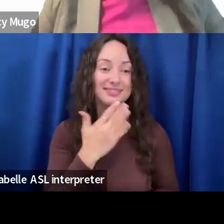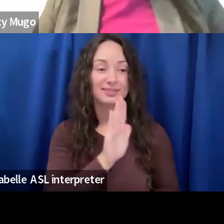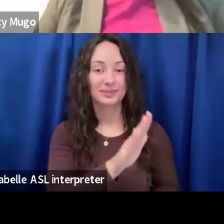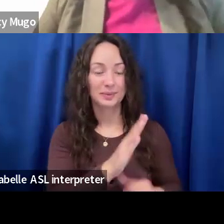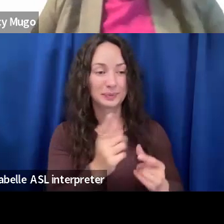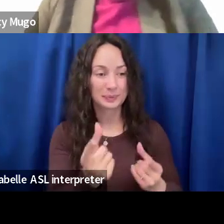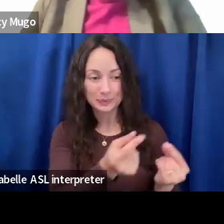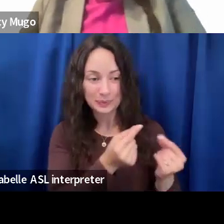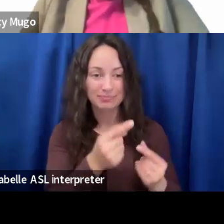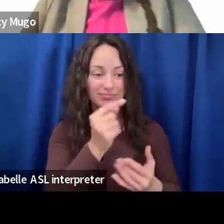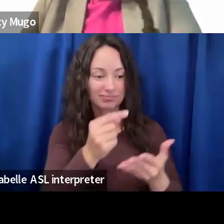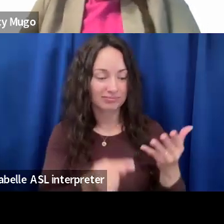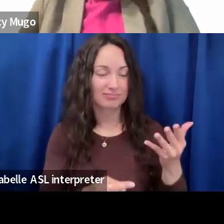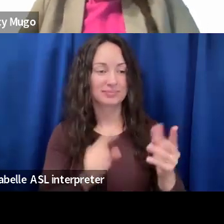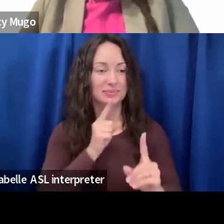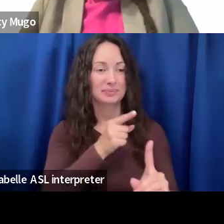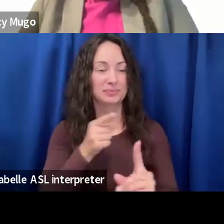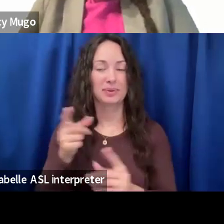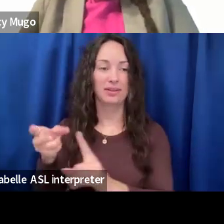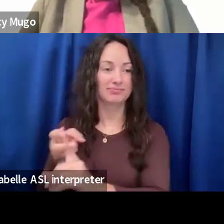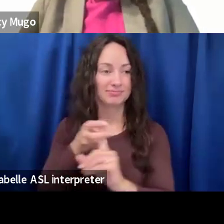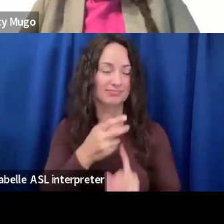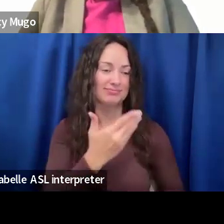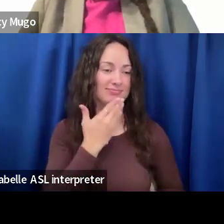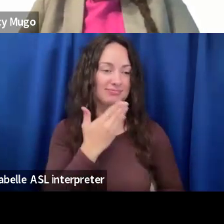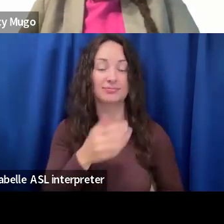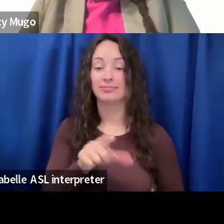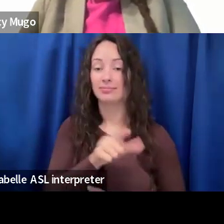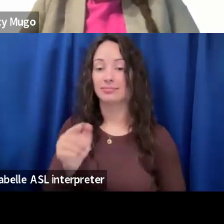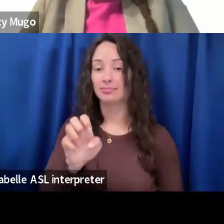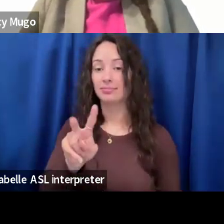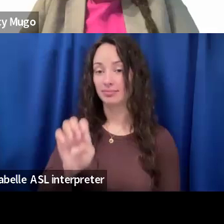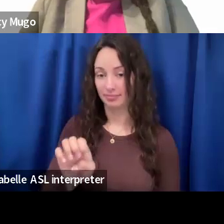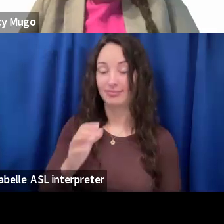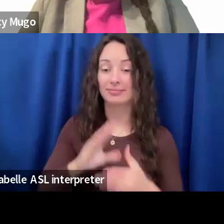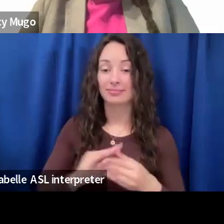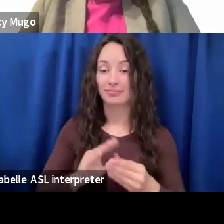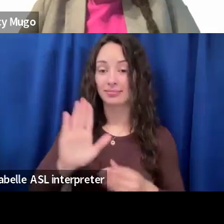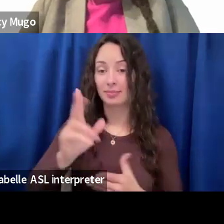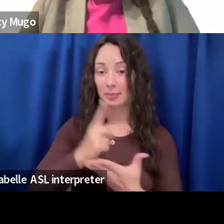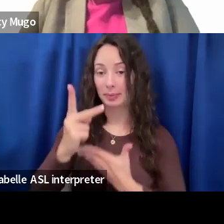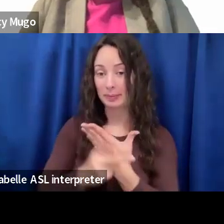recruit students. Eve, do you want to share about your program and ways in which you have found